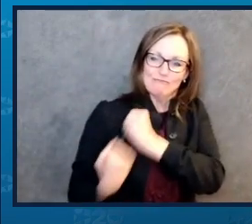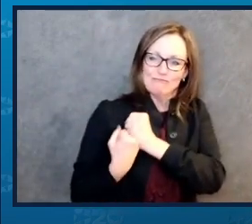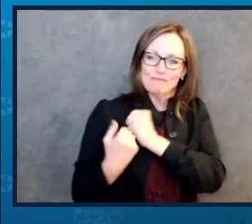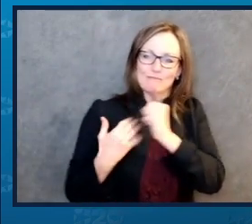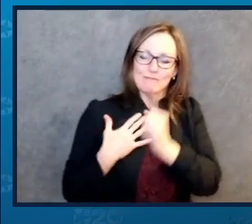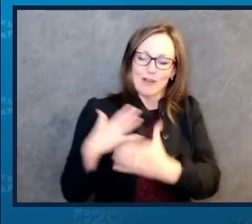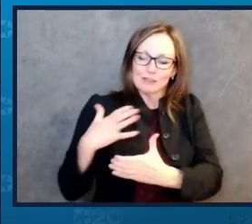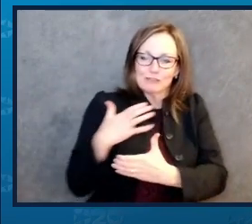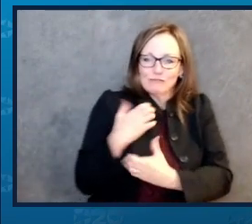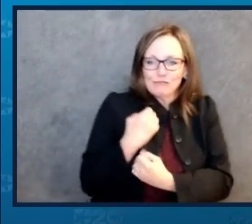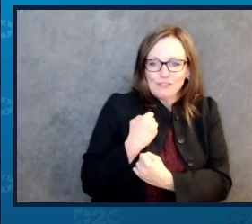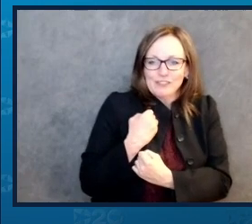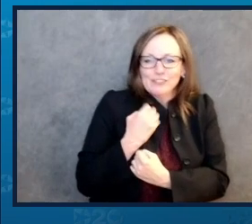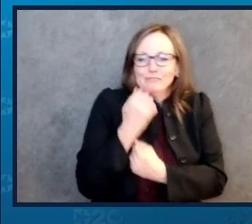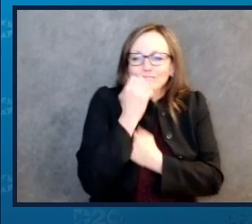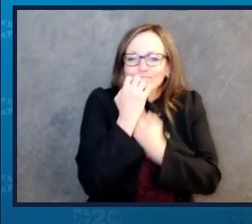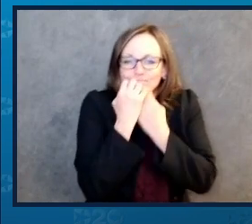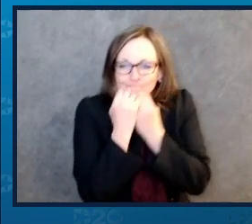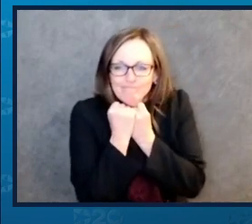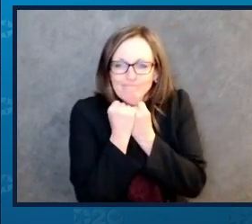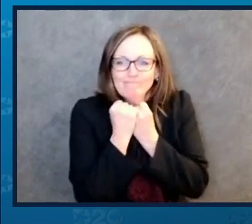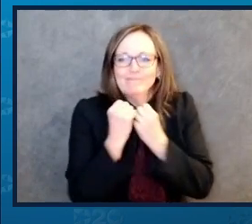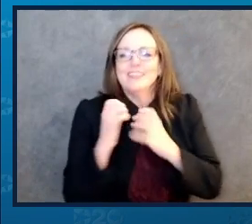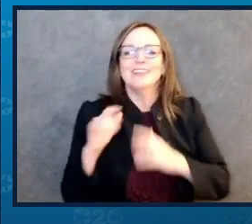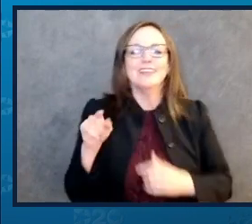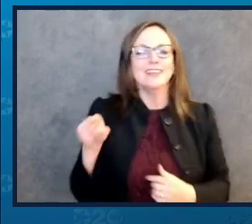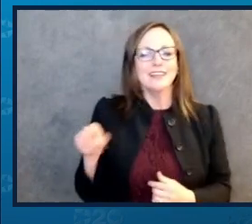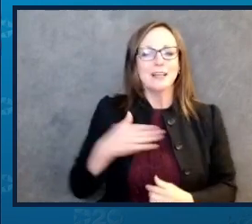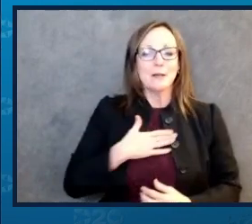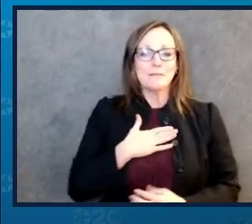ALPHA OUR DIVINE NINE AND MY HB